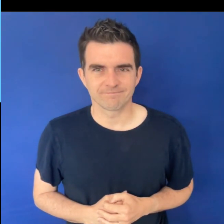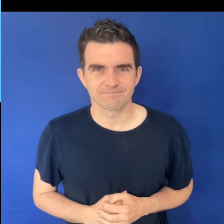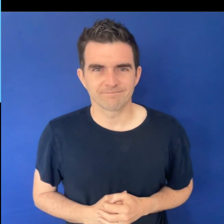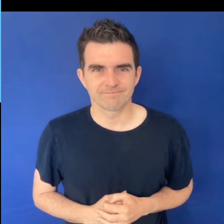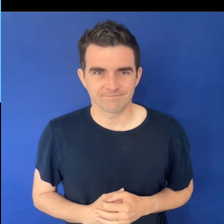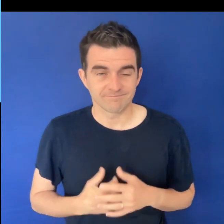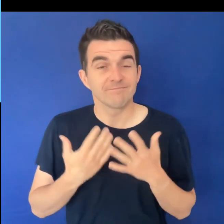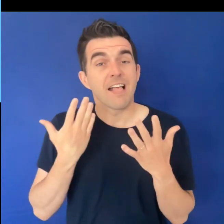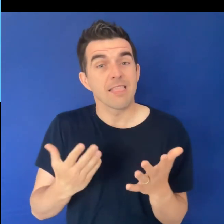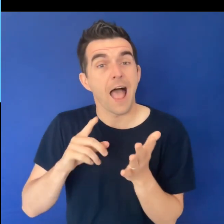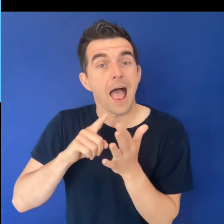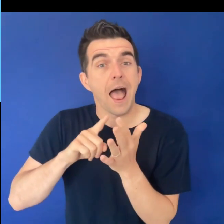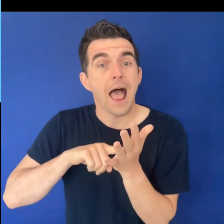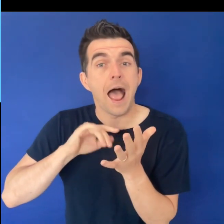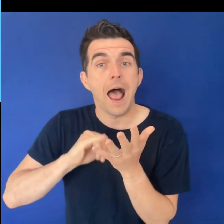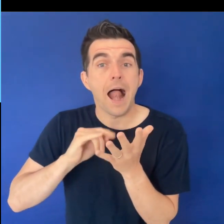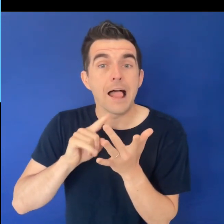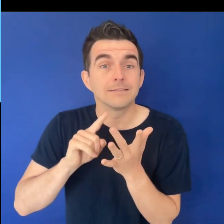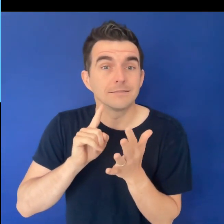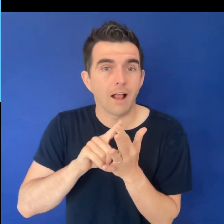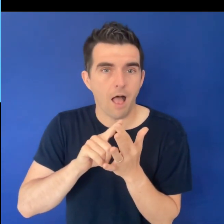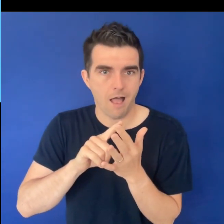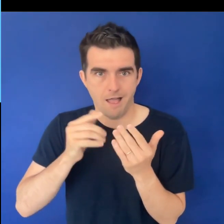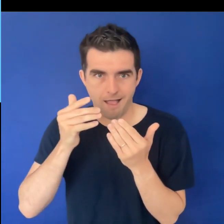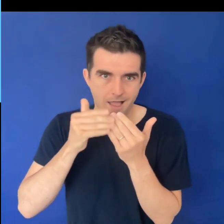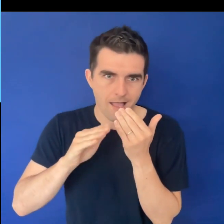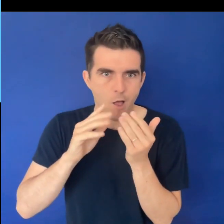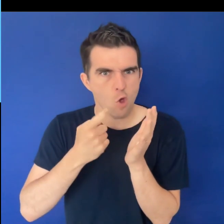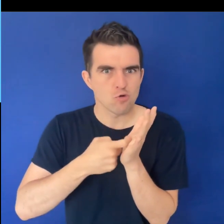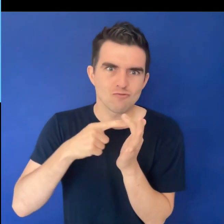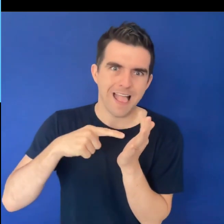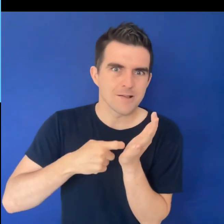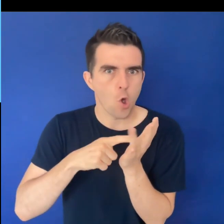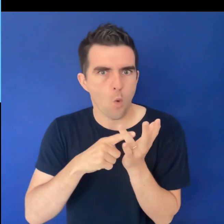THIS is Elsie, the upcoming, retro-inspired, bullet-hell,